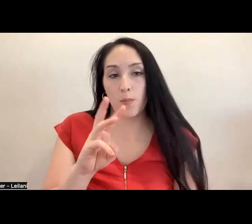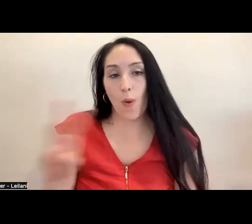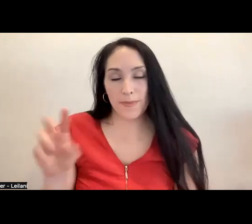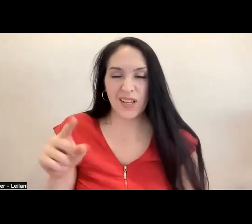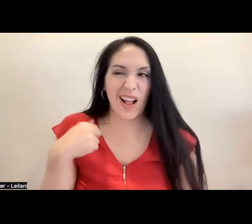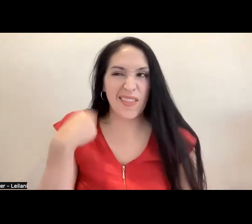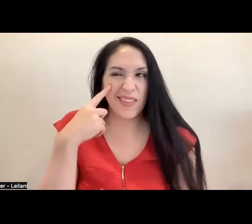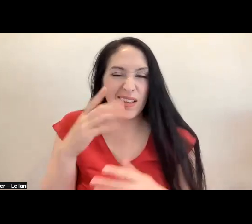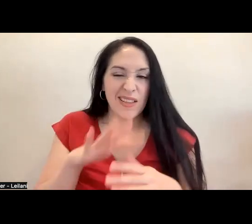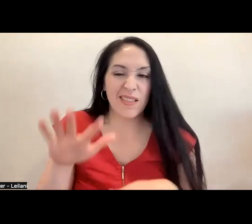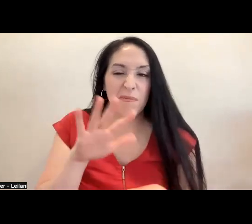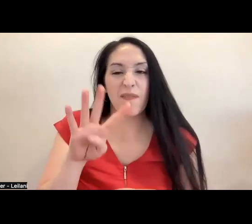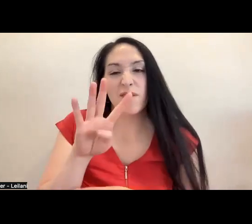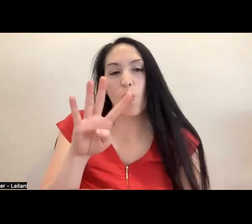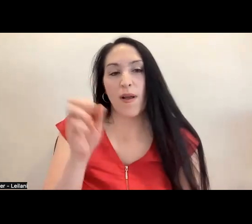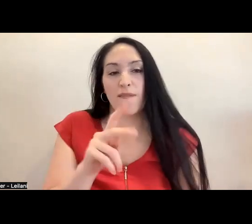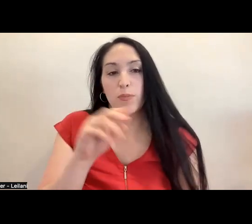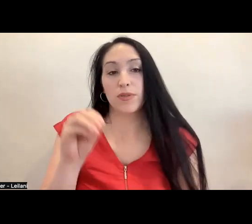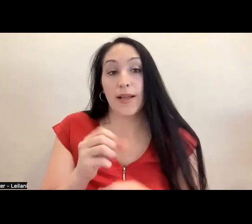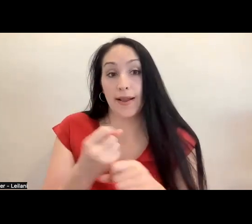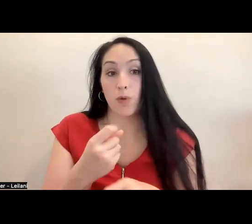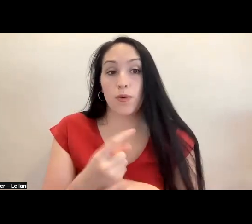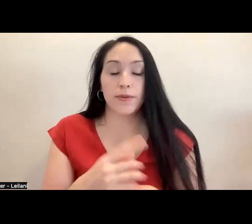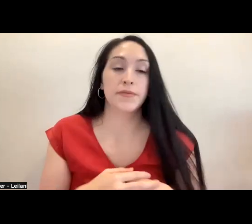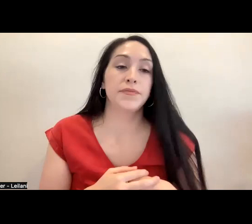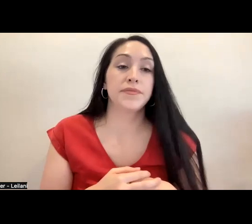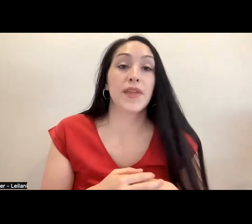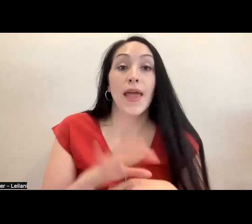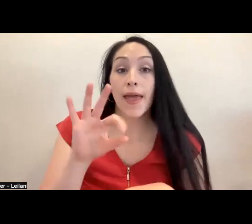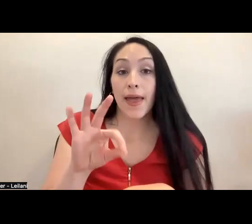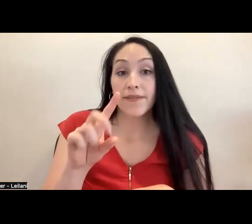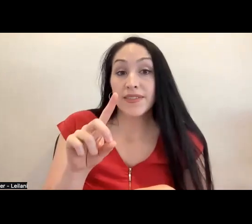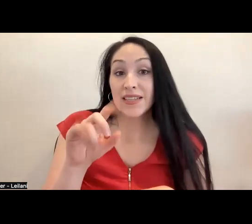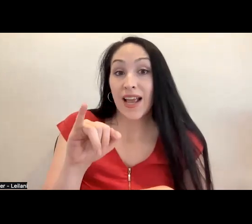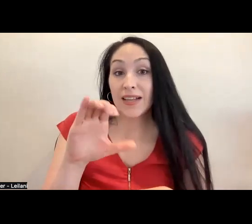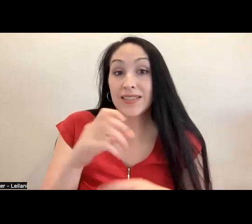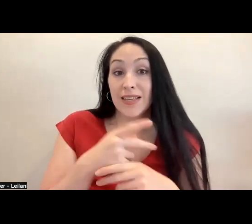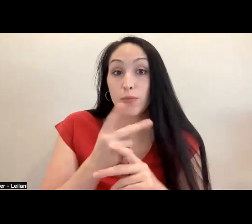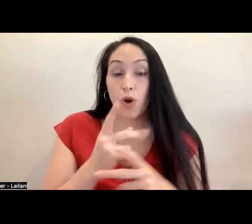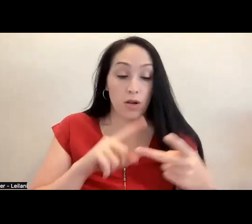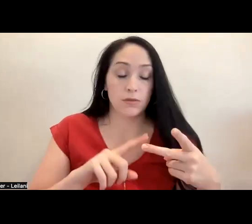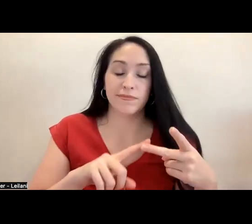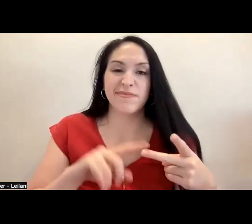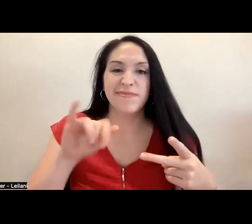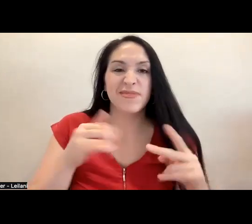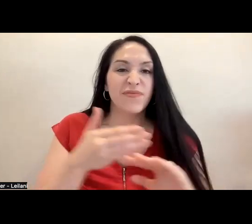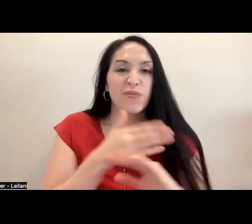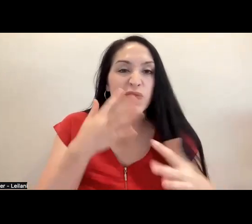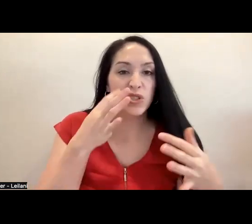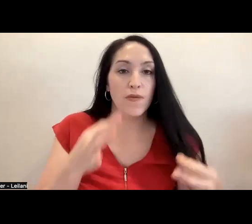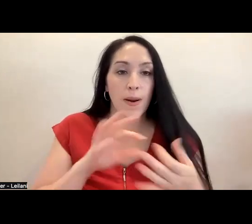11:47:48 Fdic product is a predetermined amount. It is based on the Federal funds upper limit